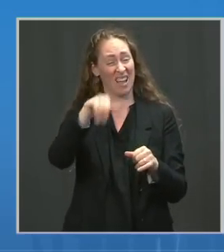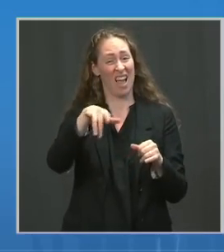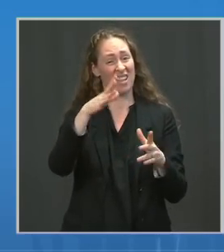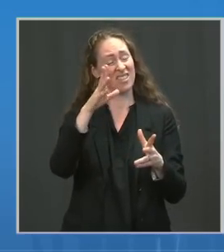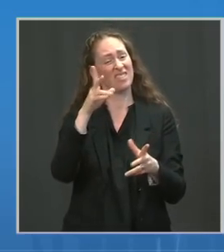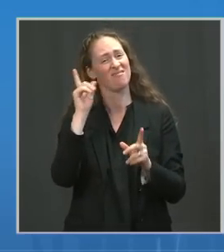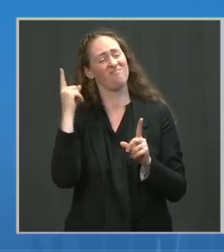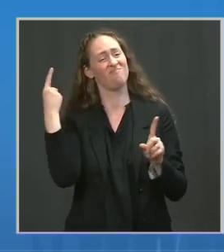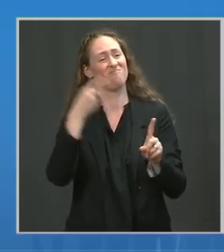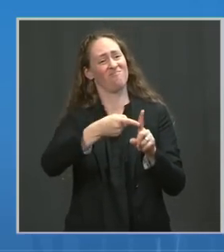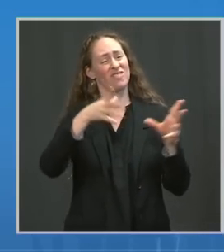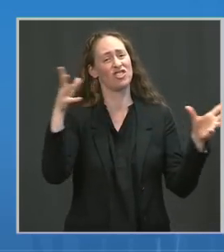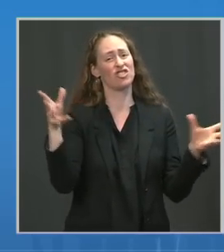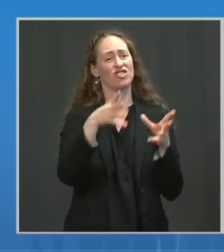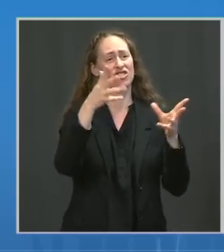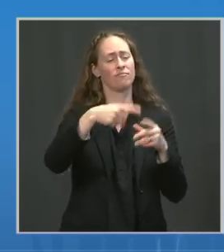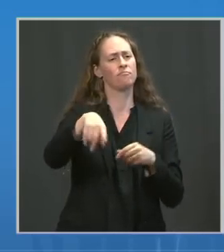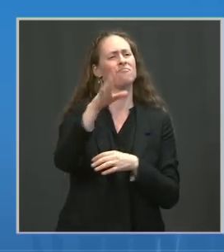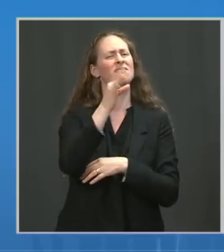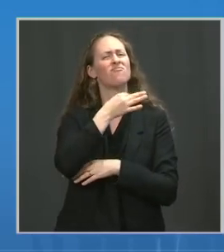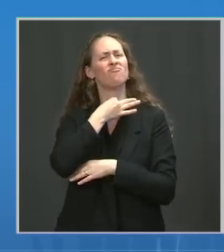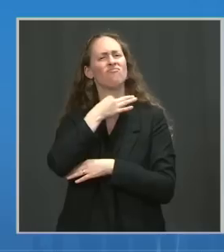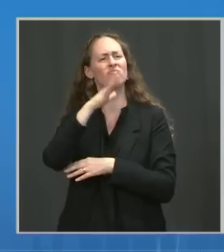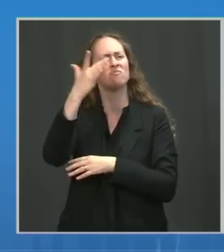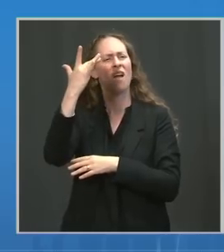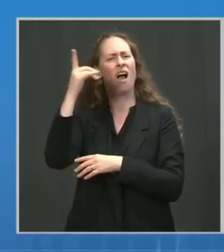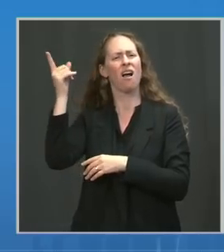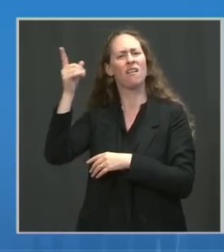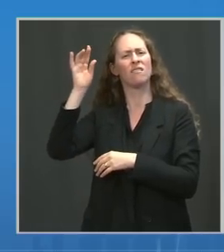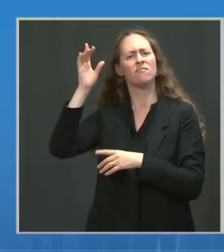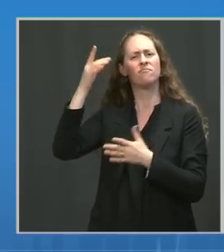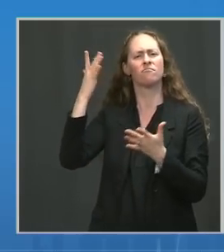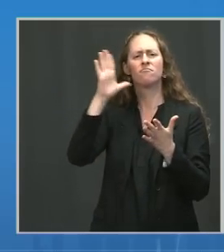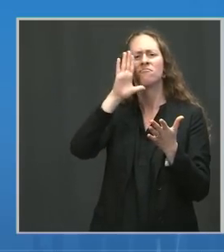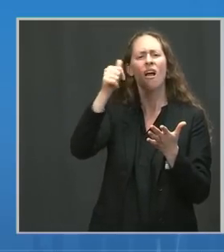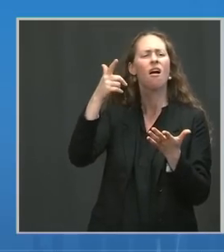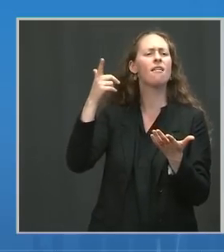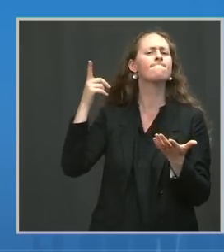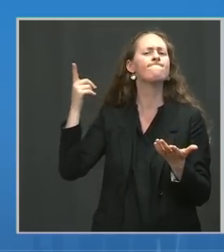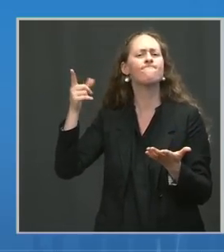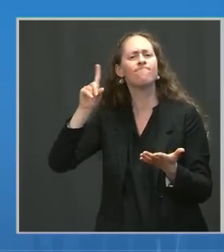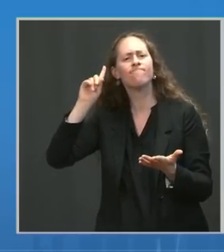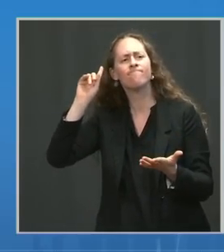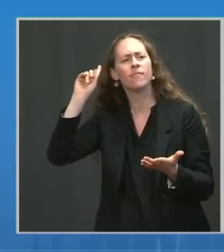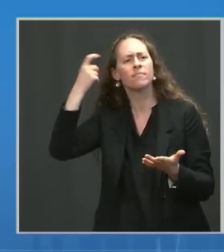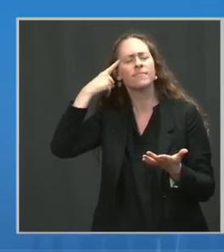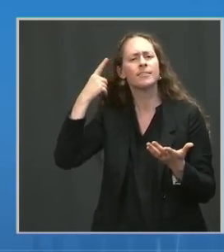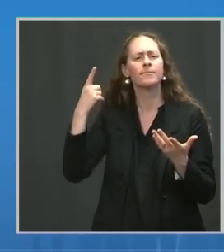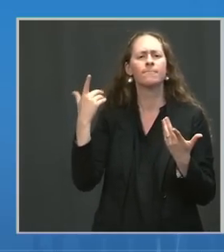So why isn't the federal government going further on some of these -- you know, whether it be mandating vaccination